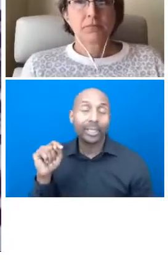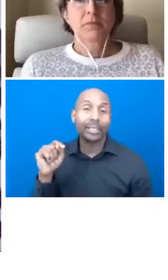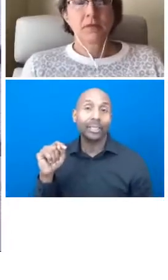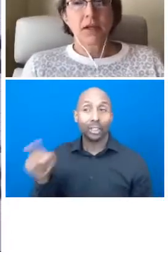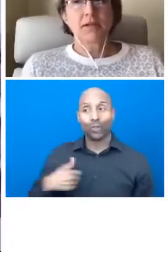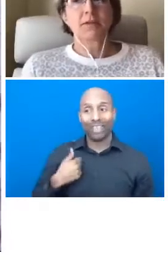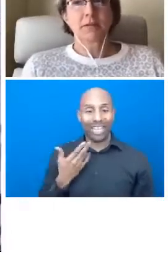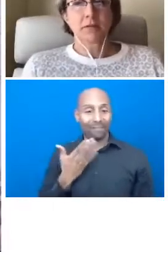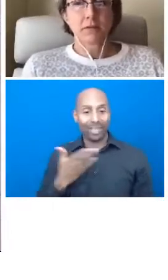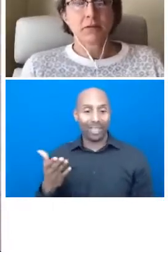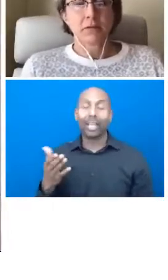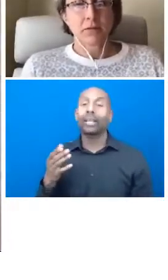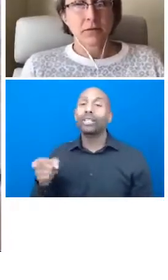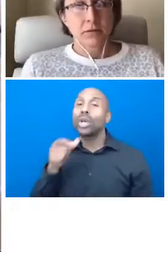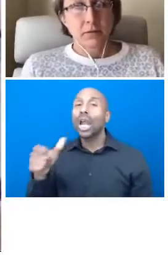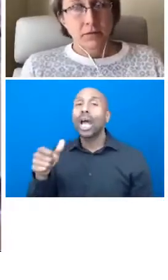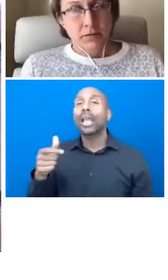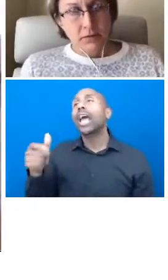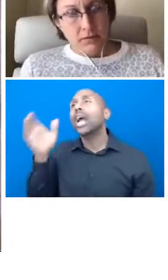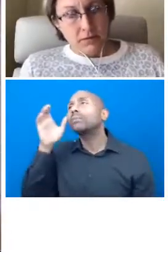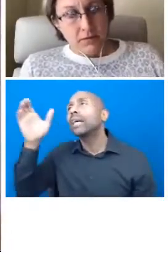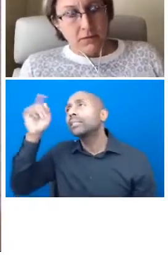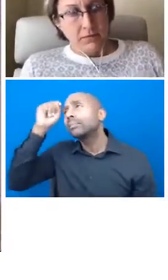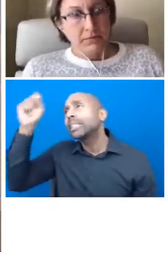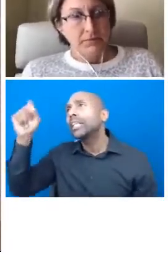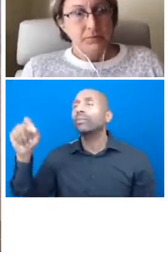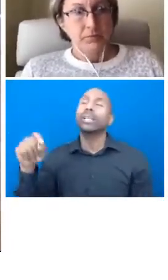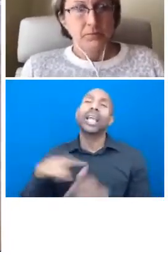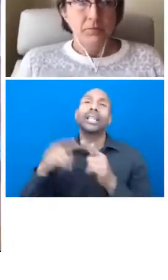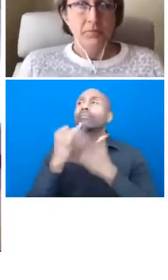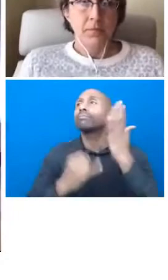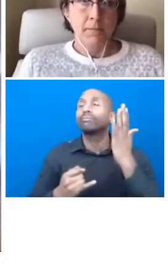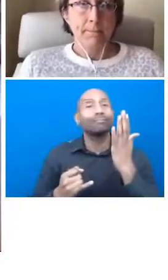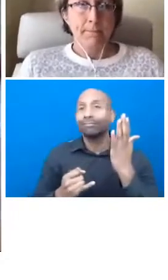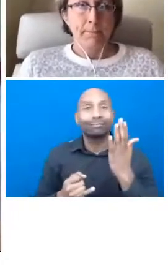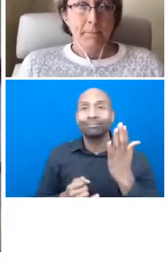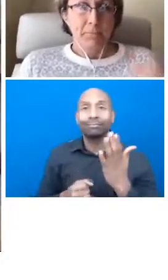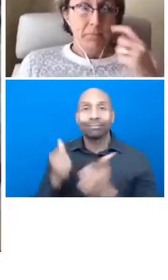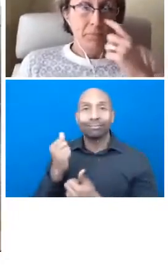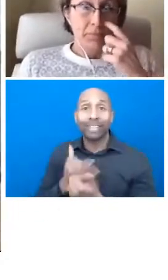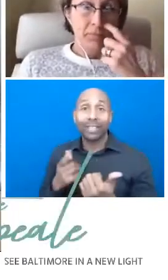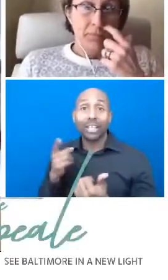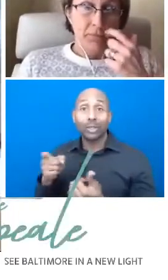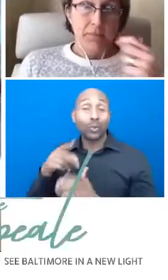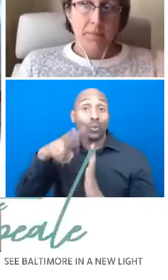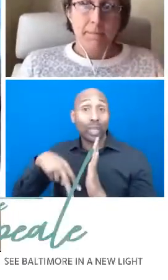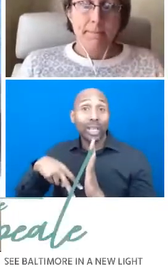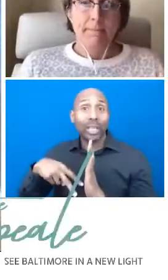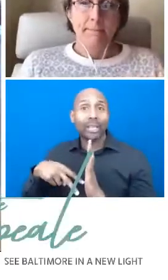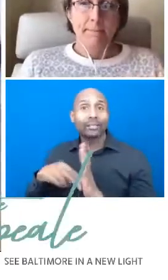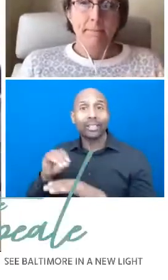Even the things you've read are still informed by your experiences. Kim: Yeah.